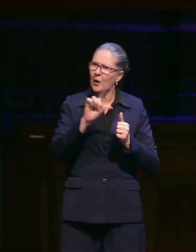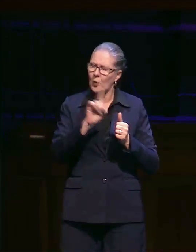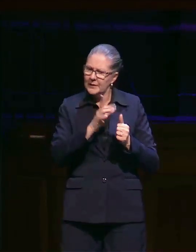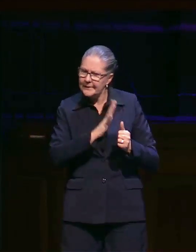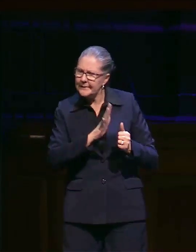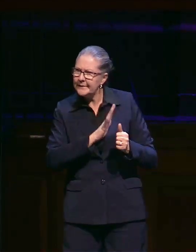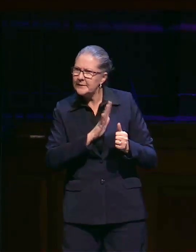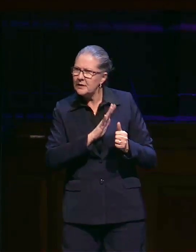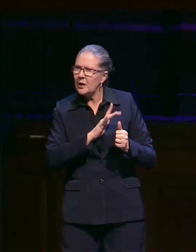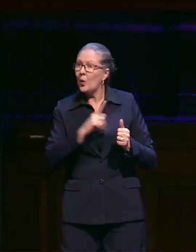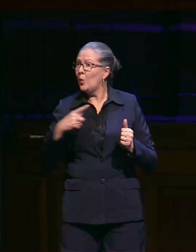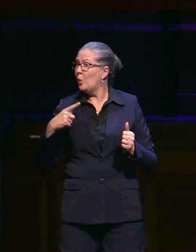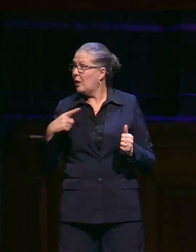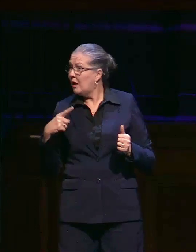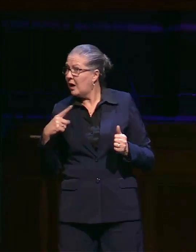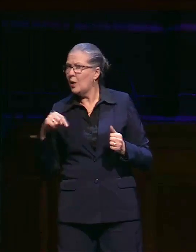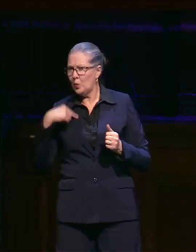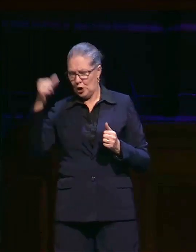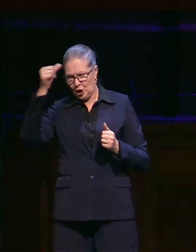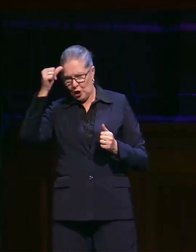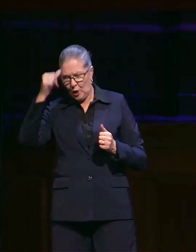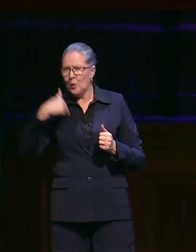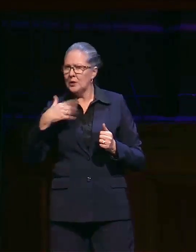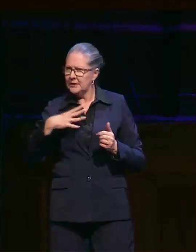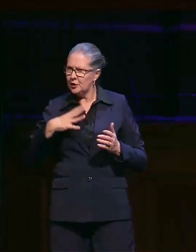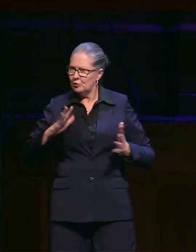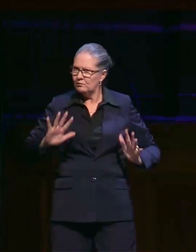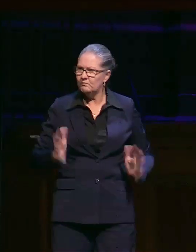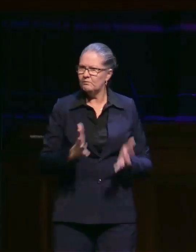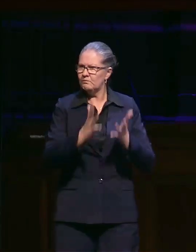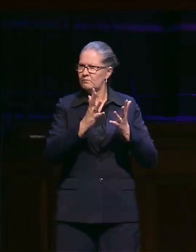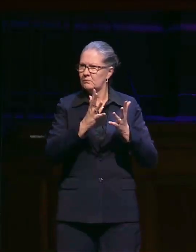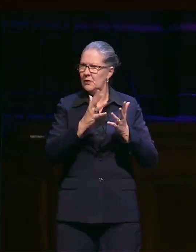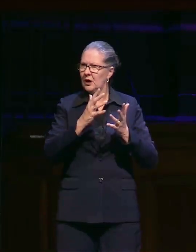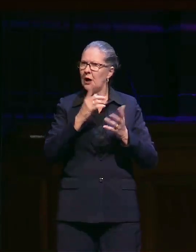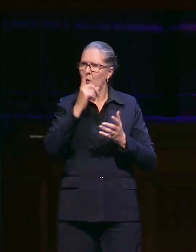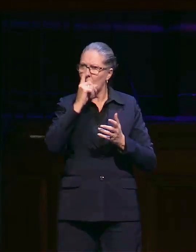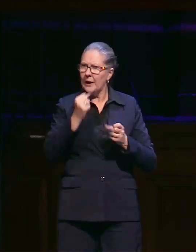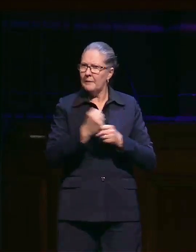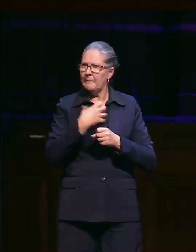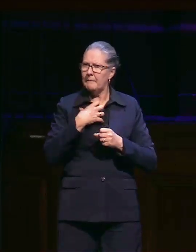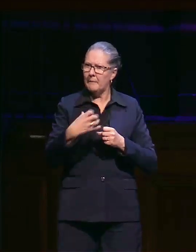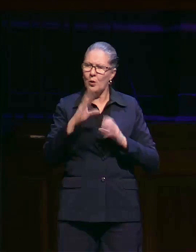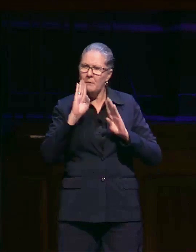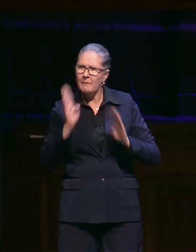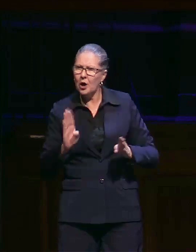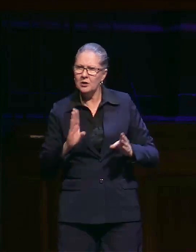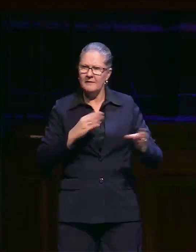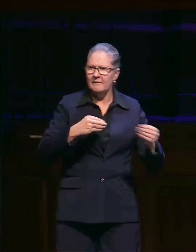because we know we can do better we know that we can build a more modern agile an adaptive public service and we know the